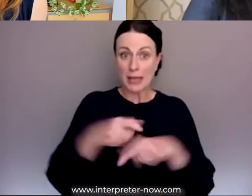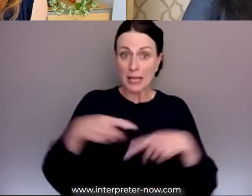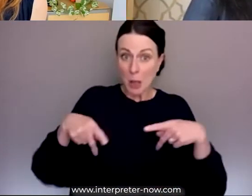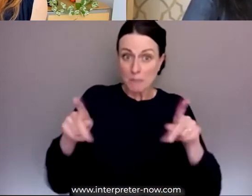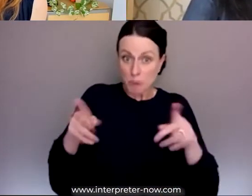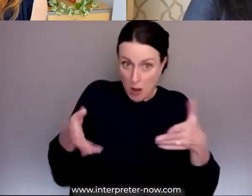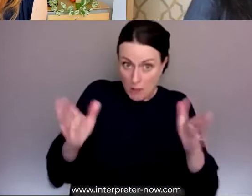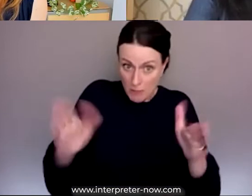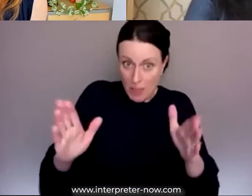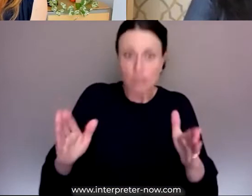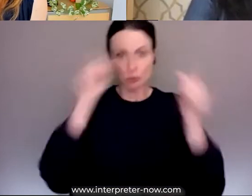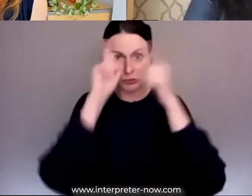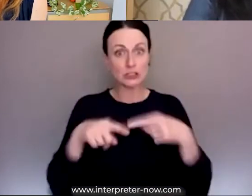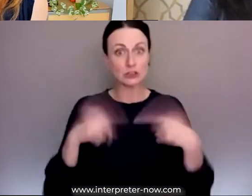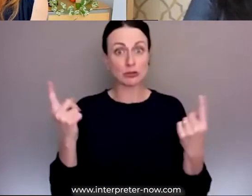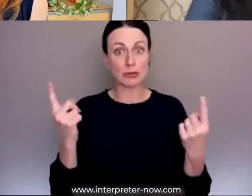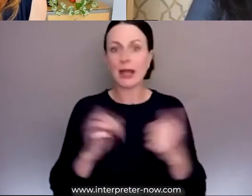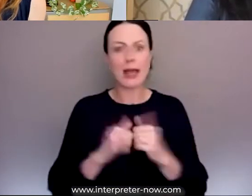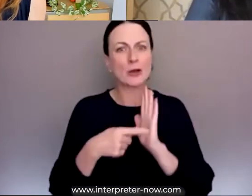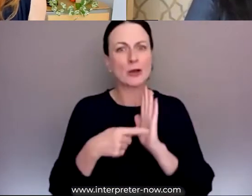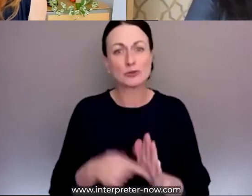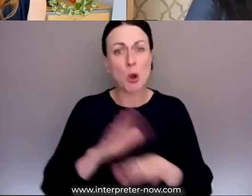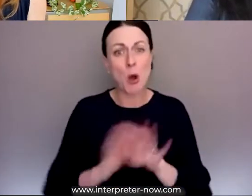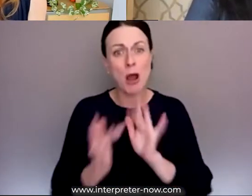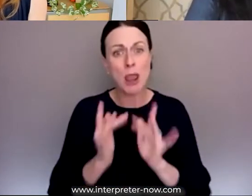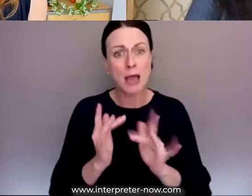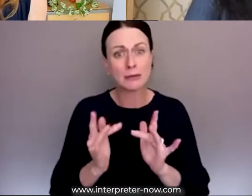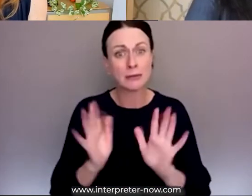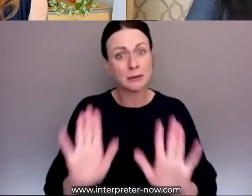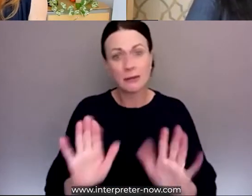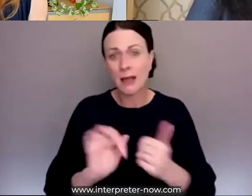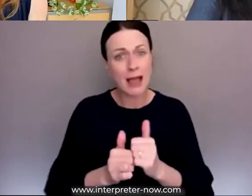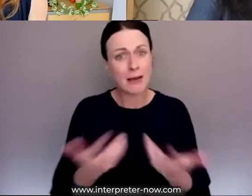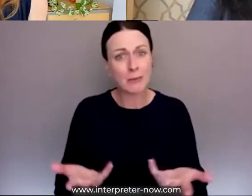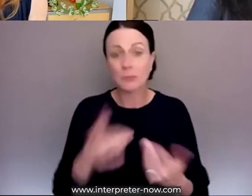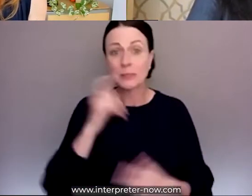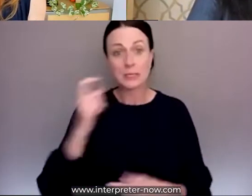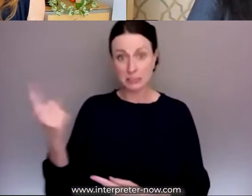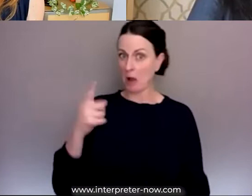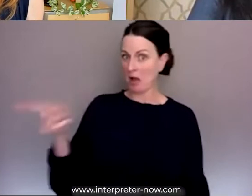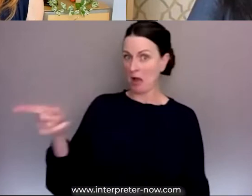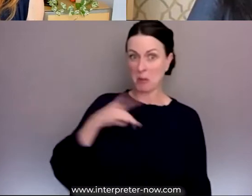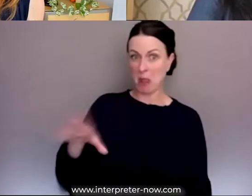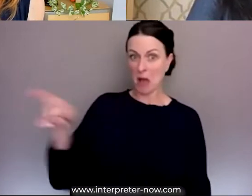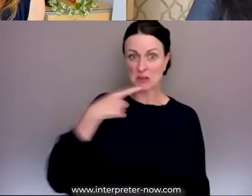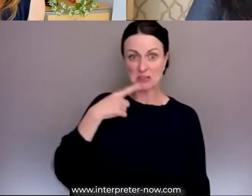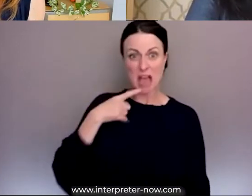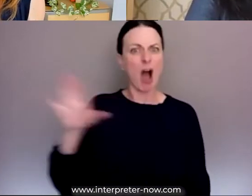I don't know how you show that online, because that's where really a lot of this comes down to. If someone says something you don't like, and immediately it's like, this person is